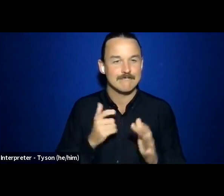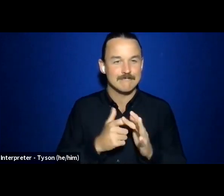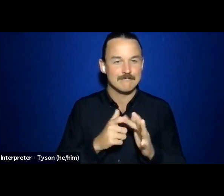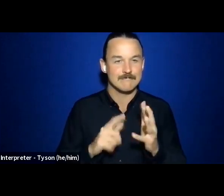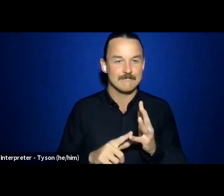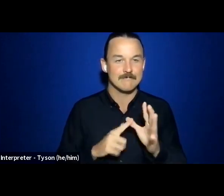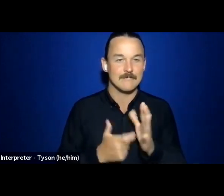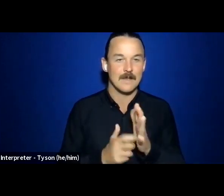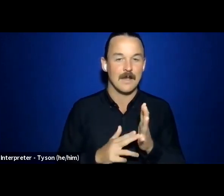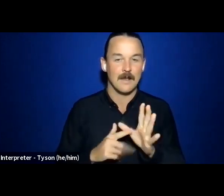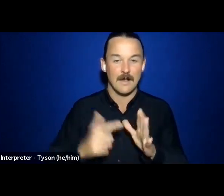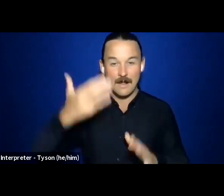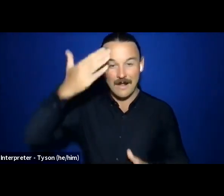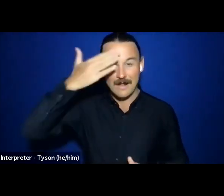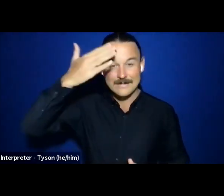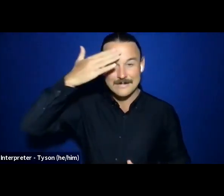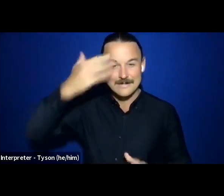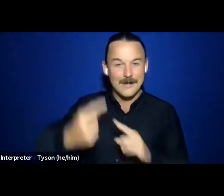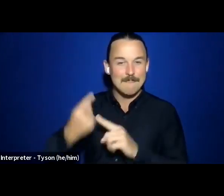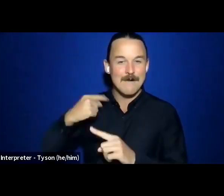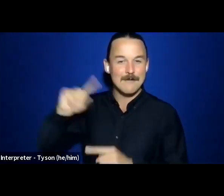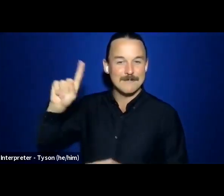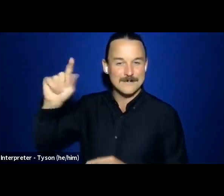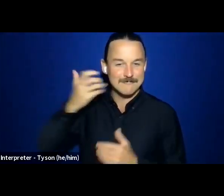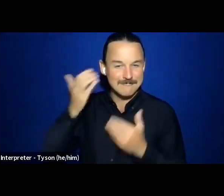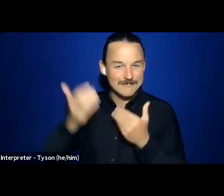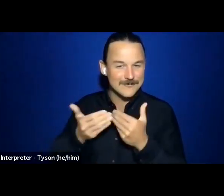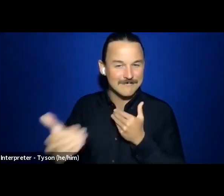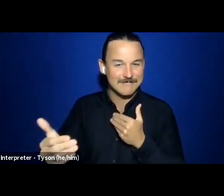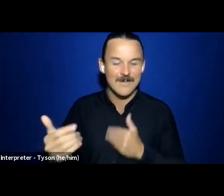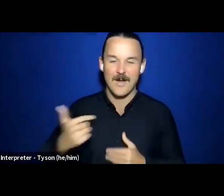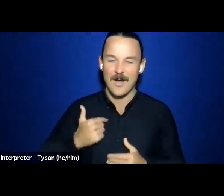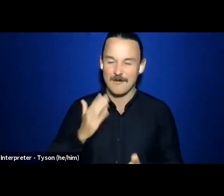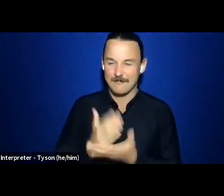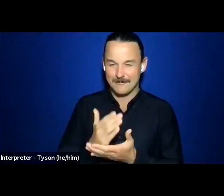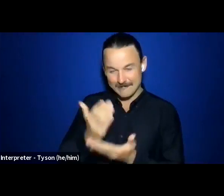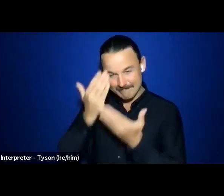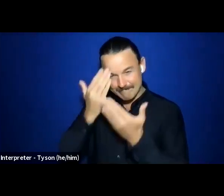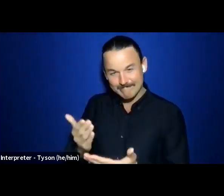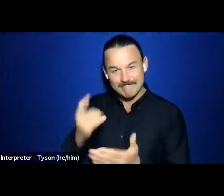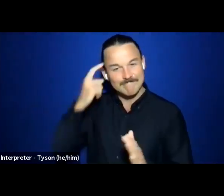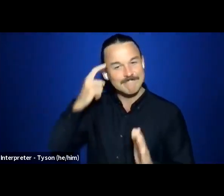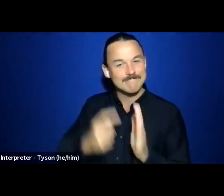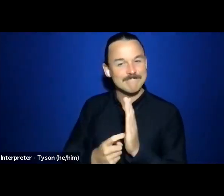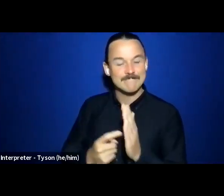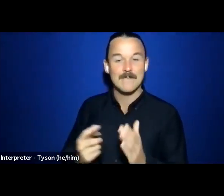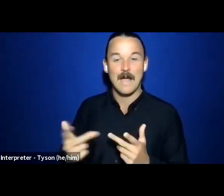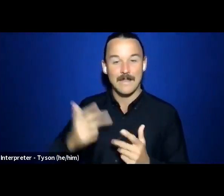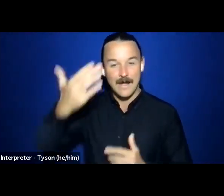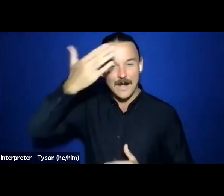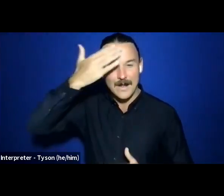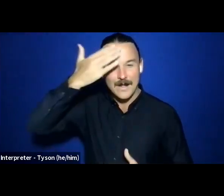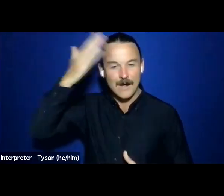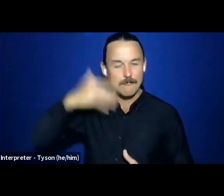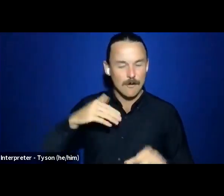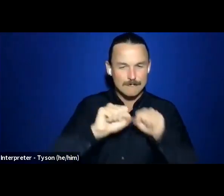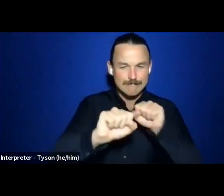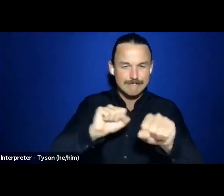Ghana land where I'm currently in it's a very long story, and. d I'd like to honor him d I'd like to honor and I'm so grateful to ghana, elders grateful to ghana, elders past and present, that I can be joy. ing you ing you here, and ing you here, and I extend that